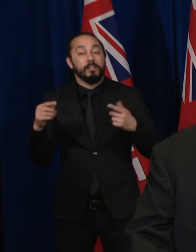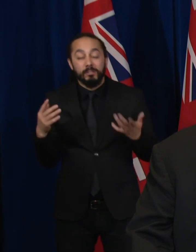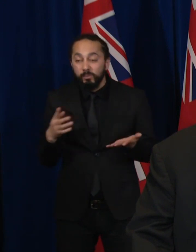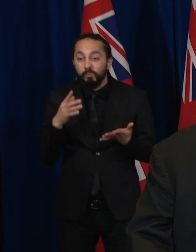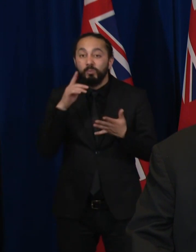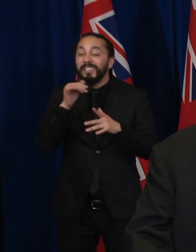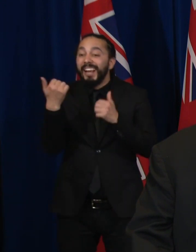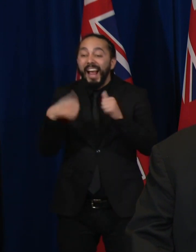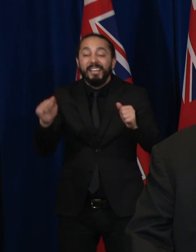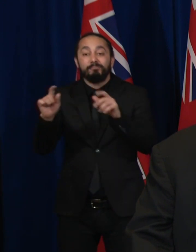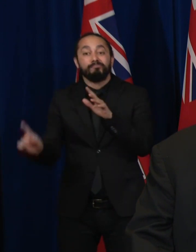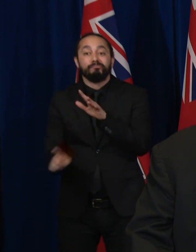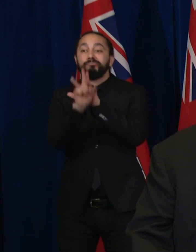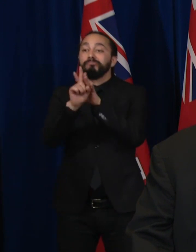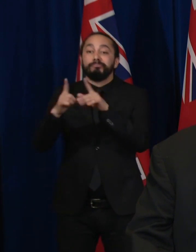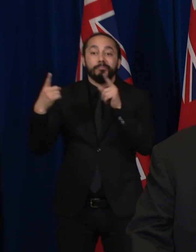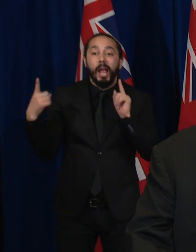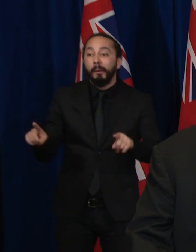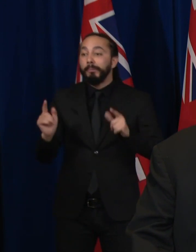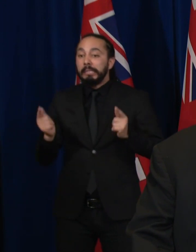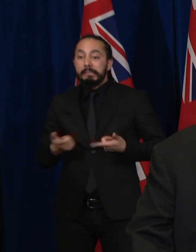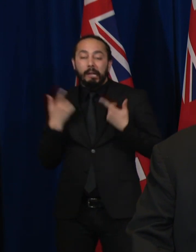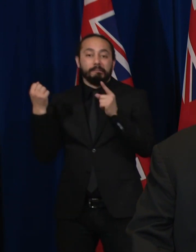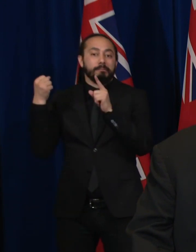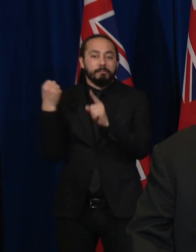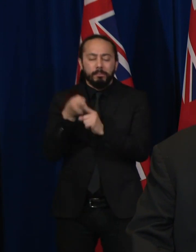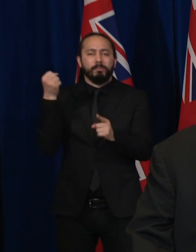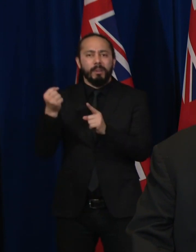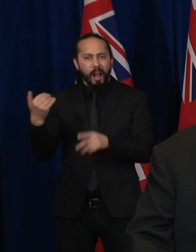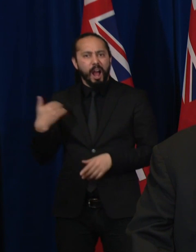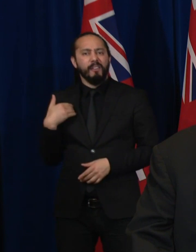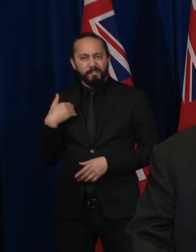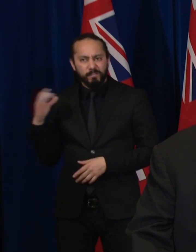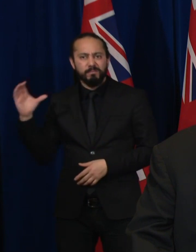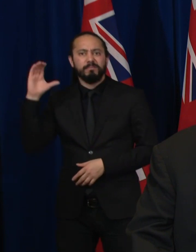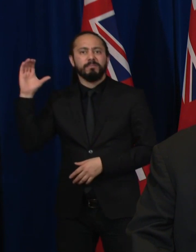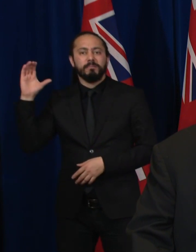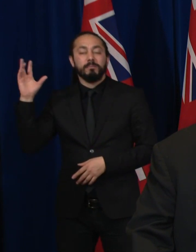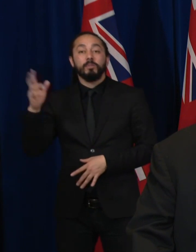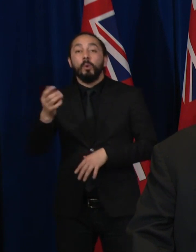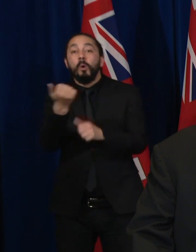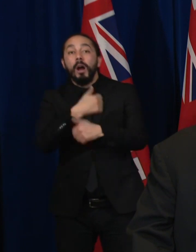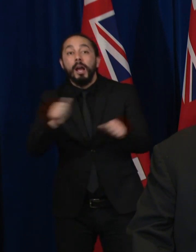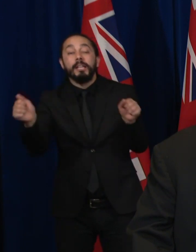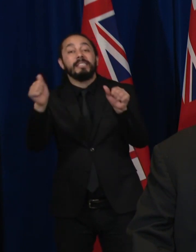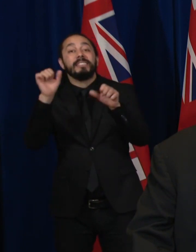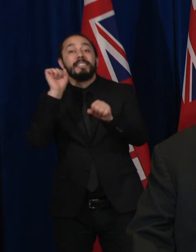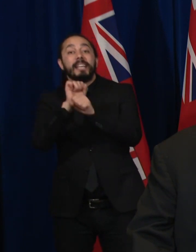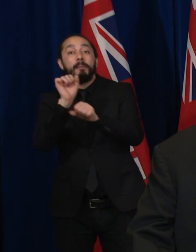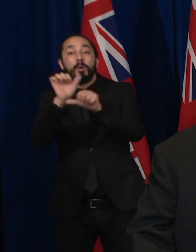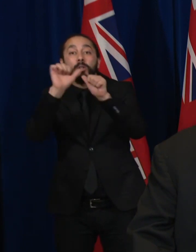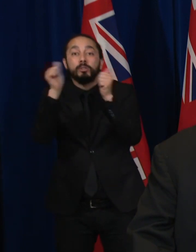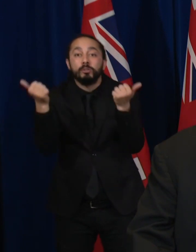So I encourage all the unions and labour associations to follow in Toronto police's footsteps.